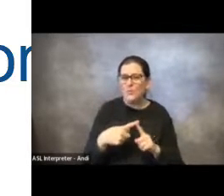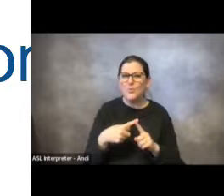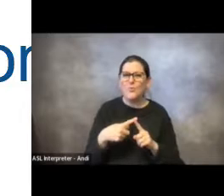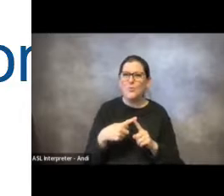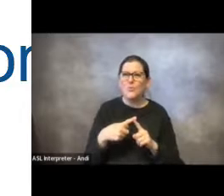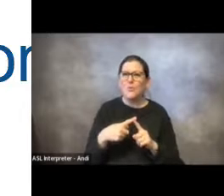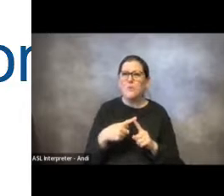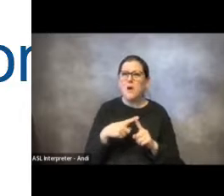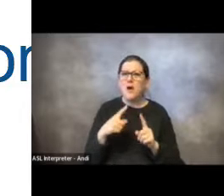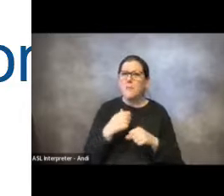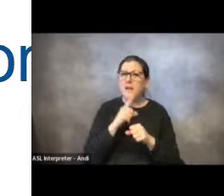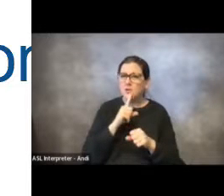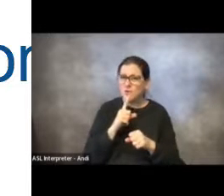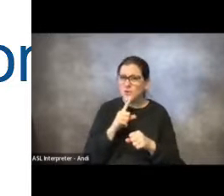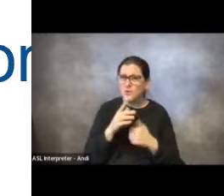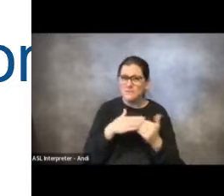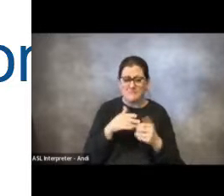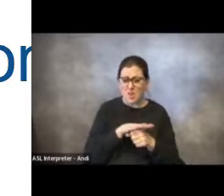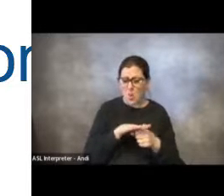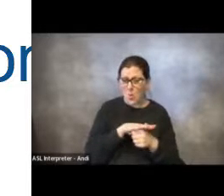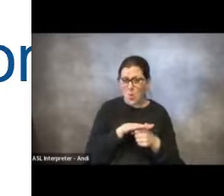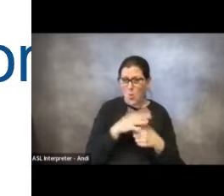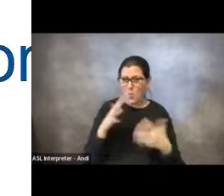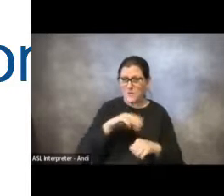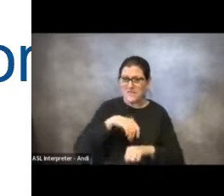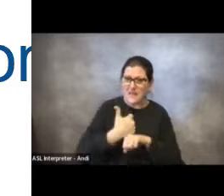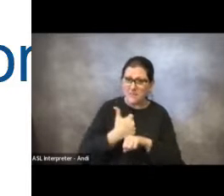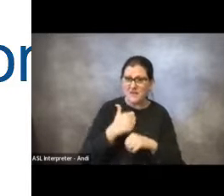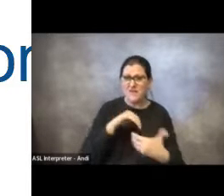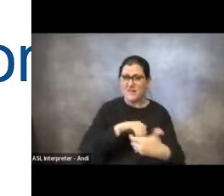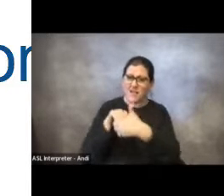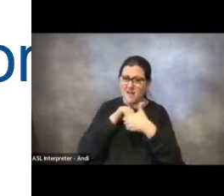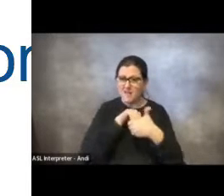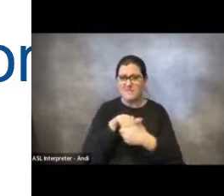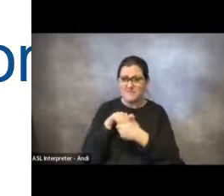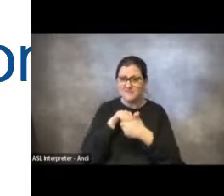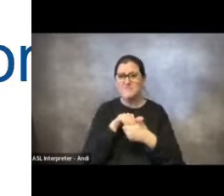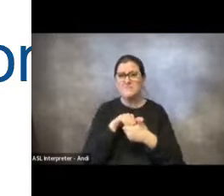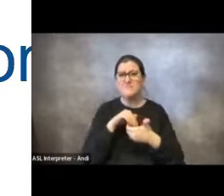making sure that even at the local level that we're establishing collaborative partnerships, local state